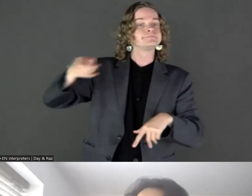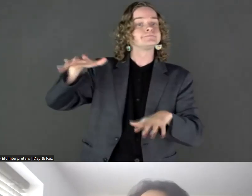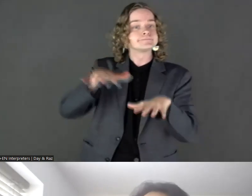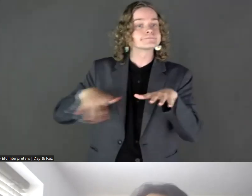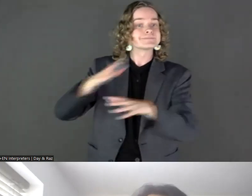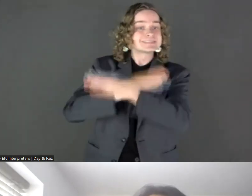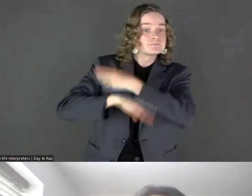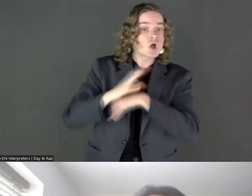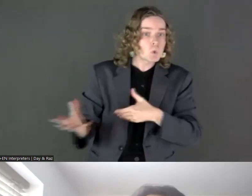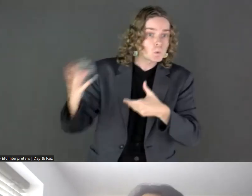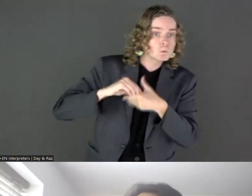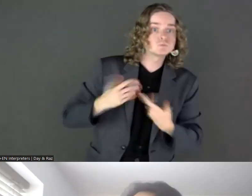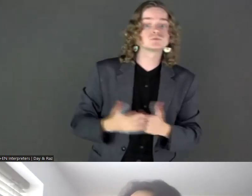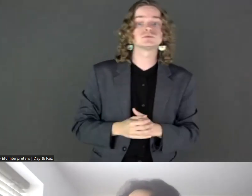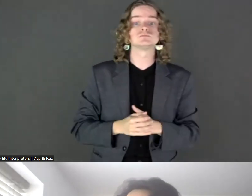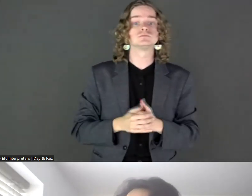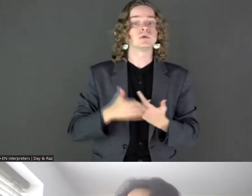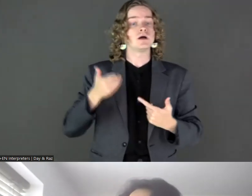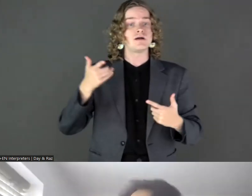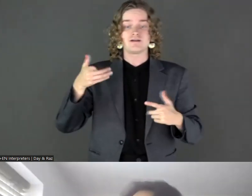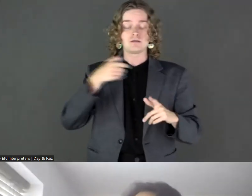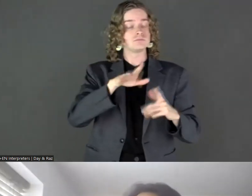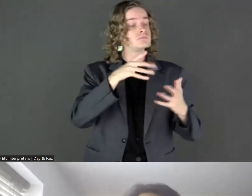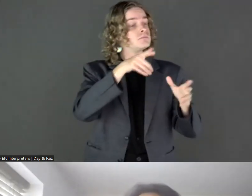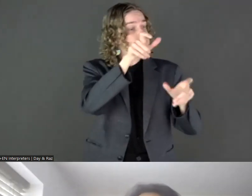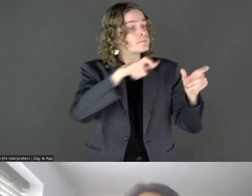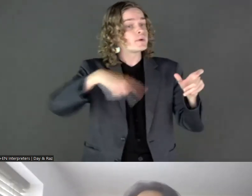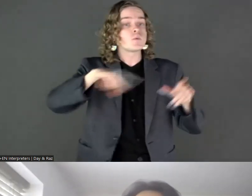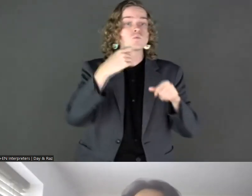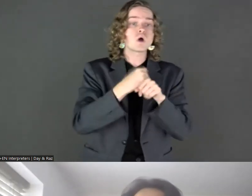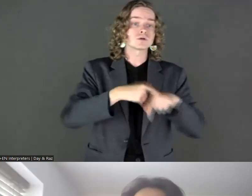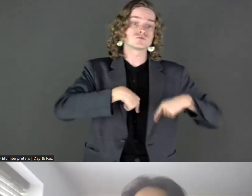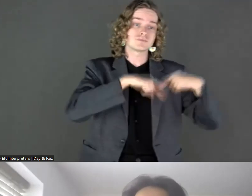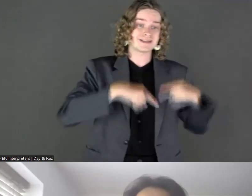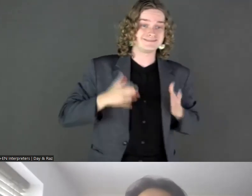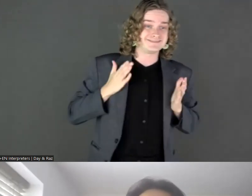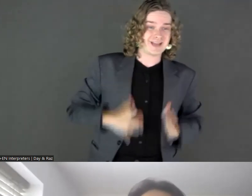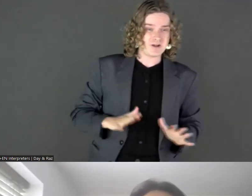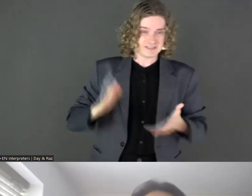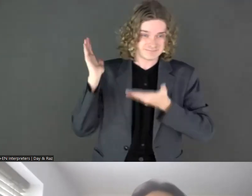there is a question from senpai in DRC, on, you know, how we can ensure that these,